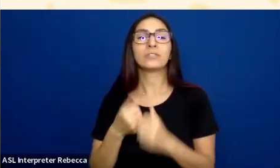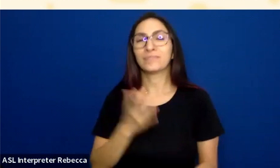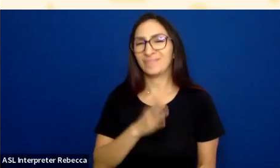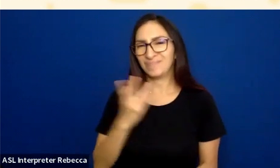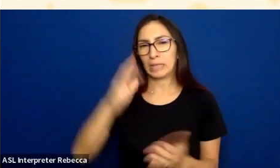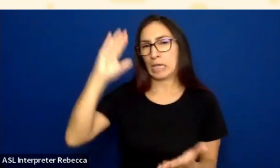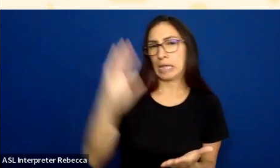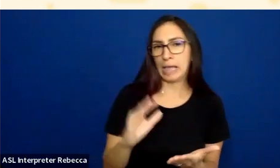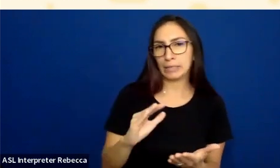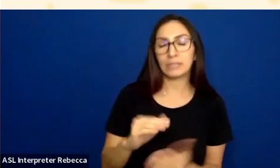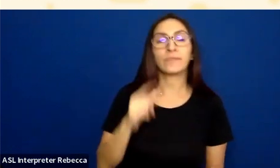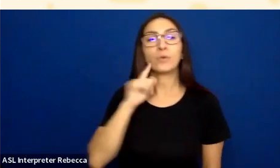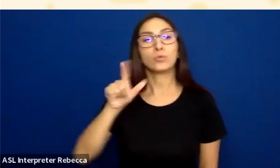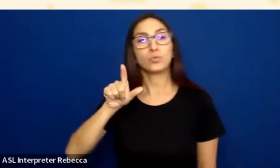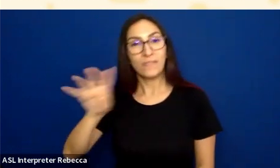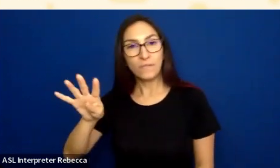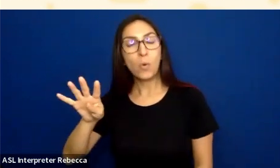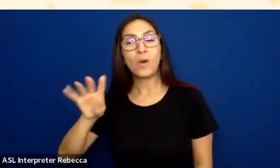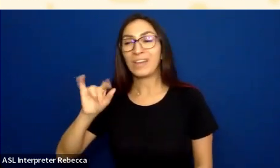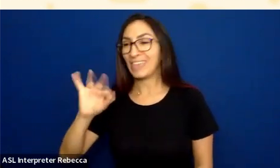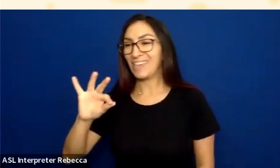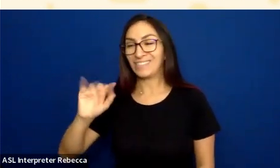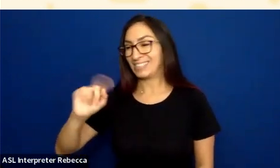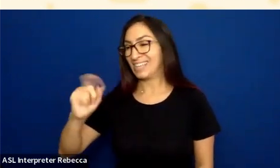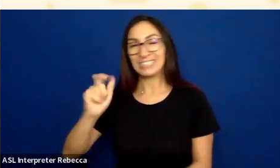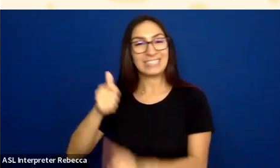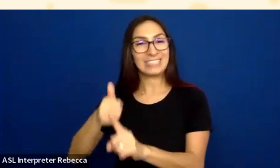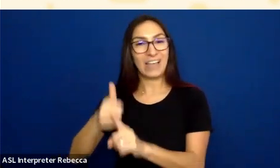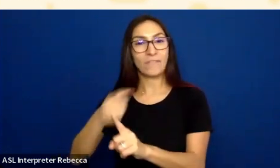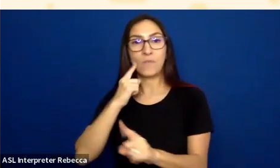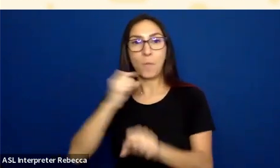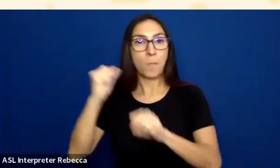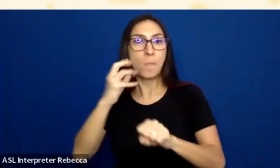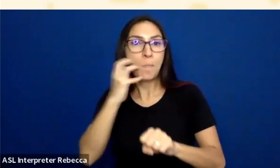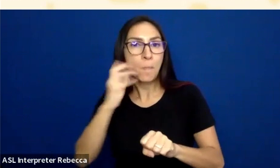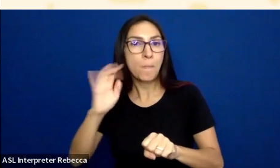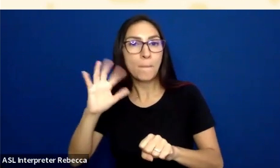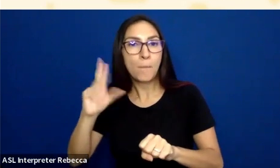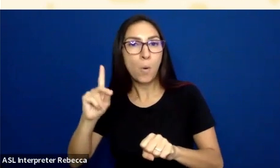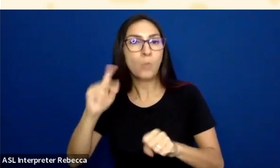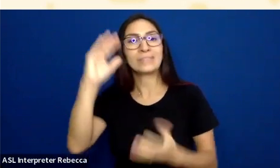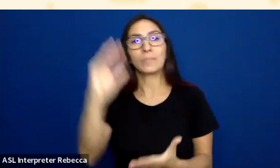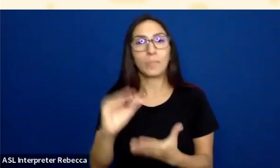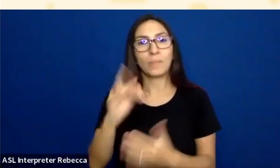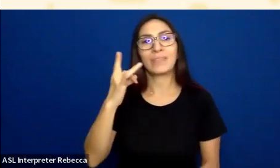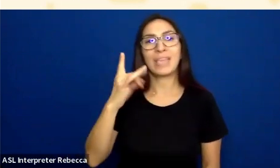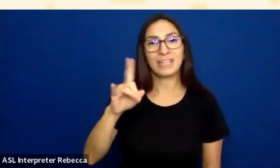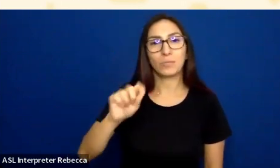If that text is bold, 14 point or 18 and two-thirds pixels. That's that 3-to-1 contrast requirement.